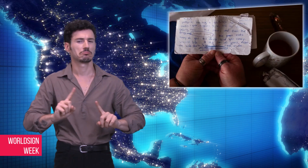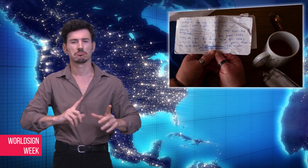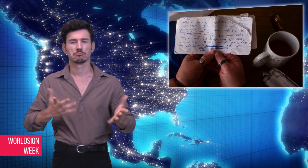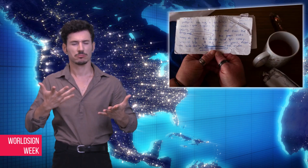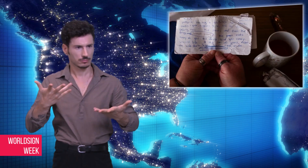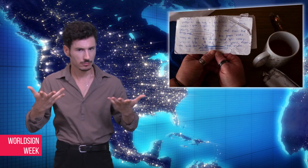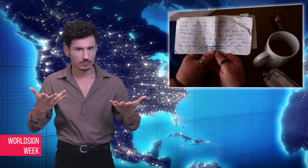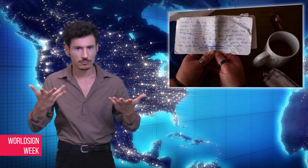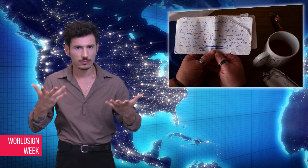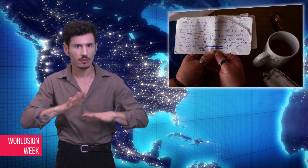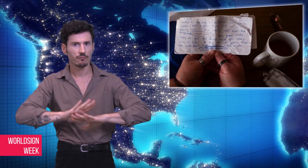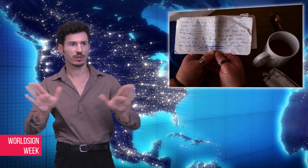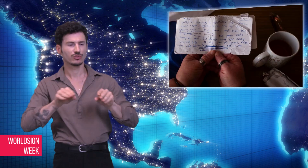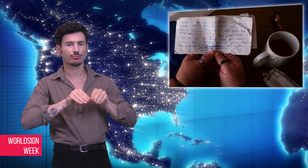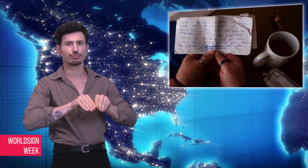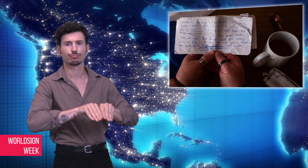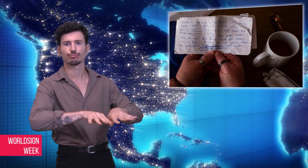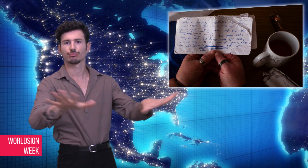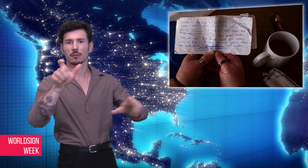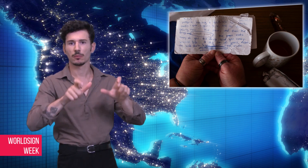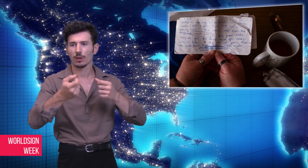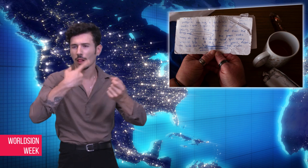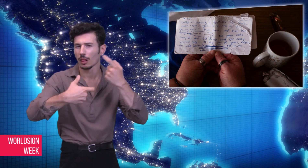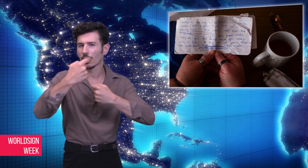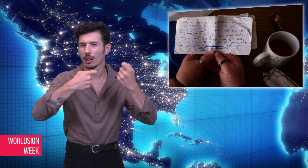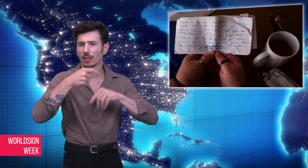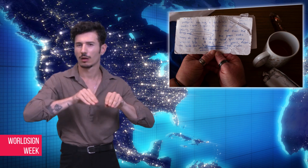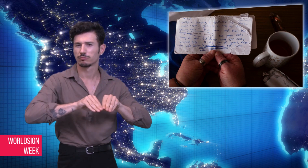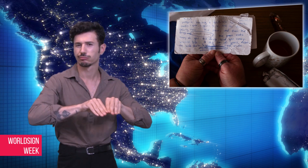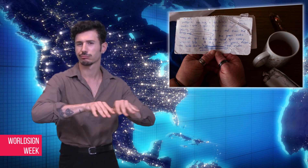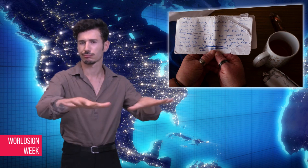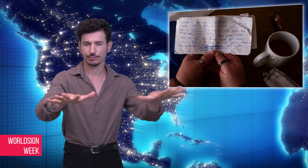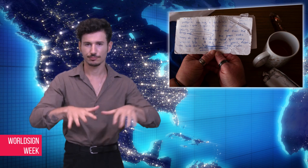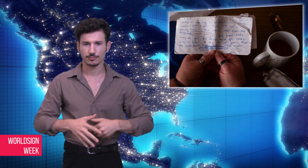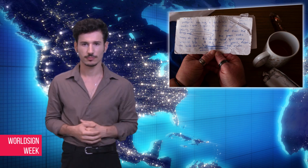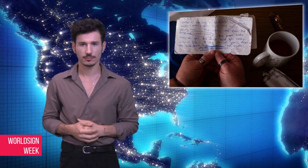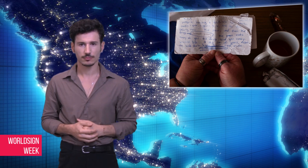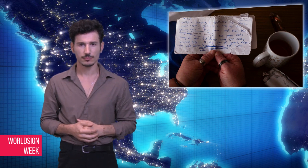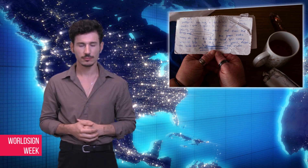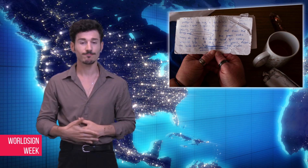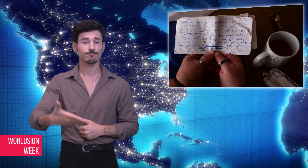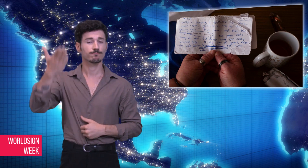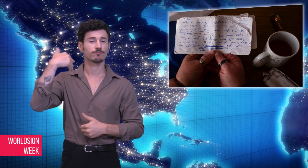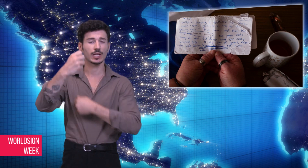finding out that they could be highly addictive.